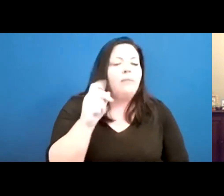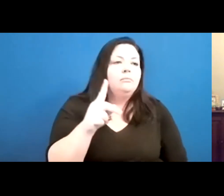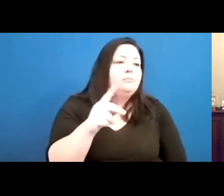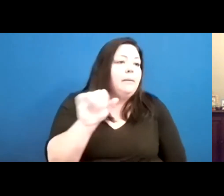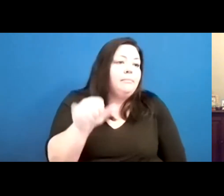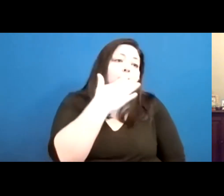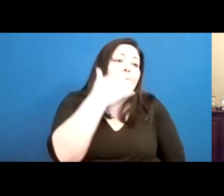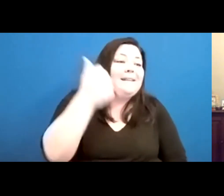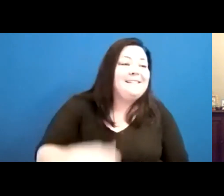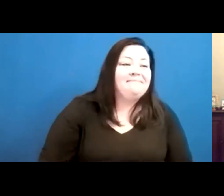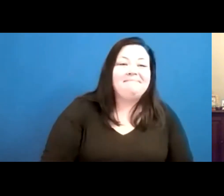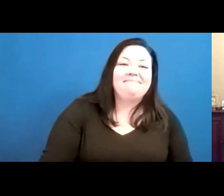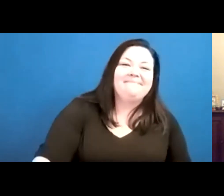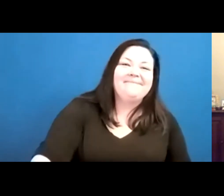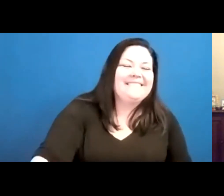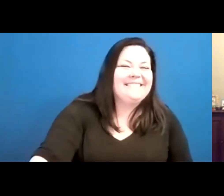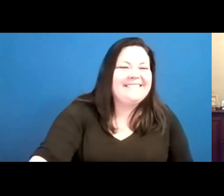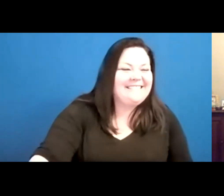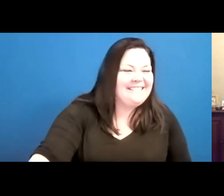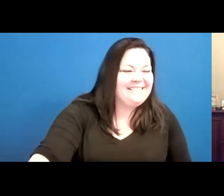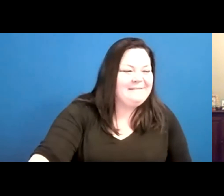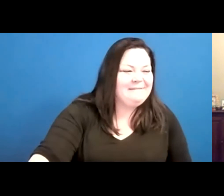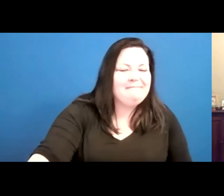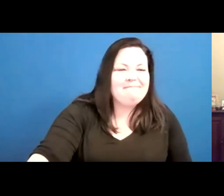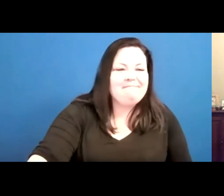yeah, I'll do my best. -"Thank you, thank you so much.